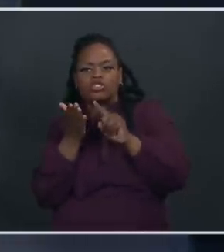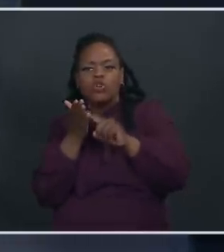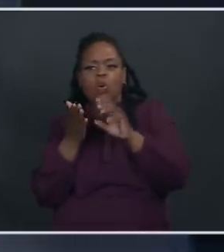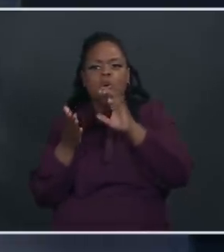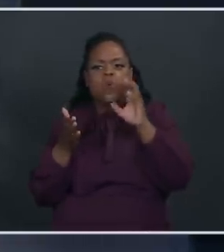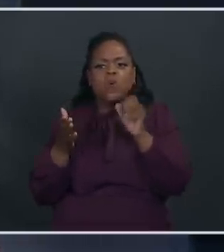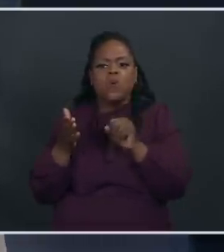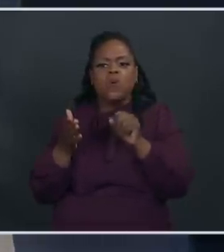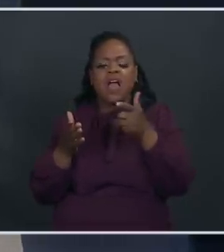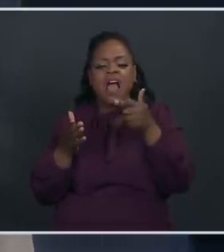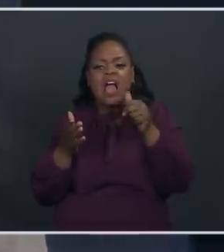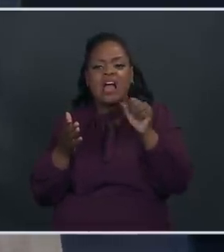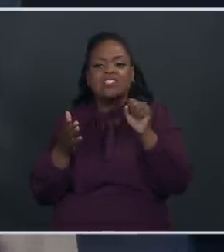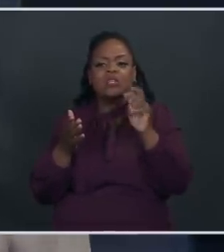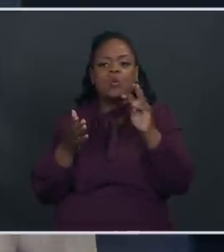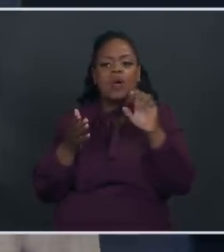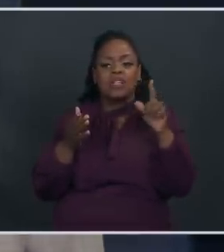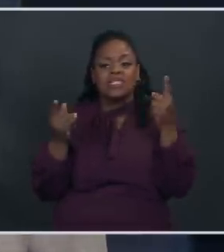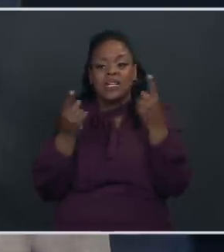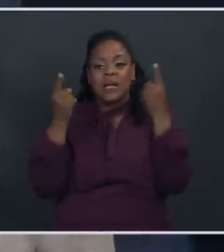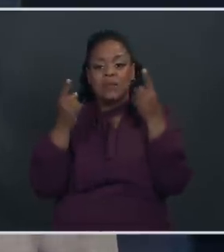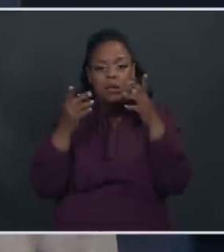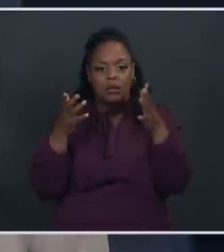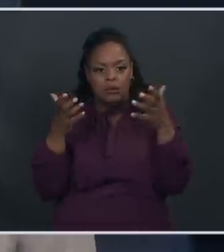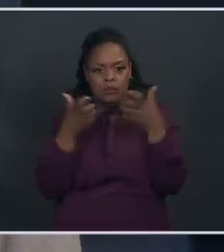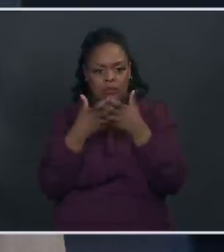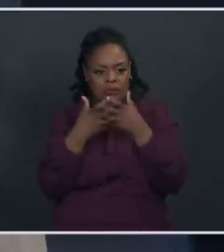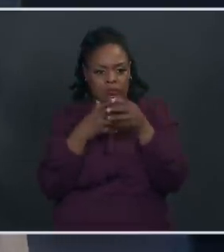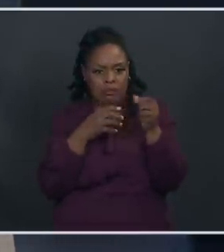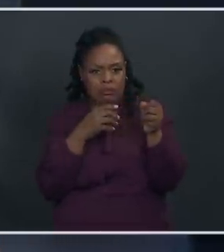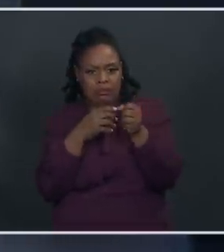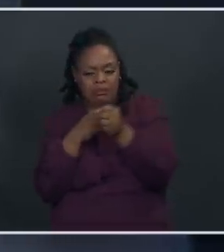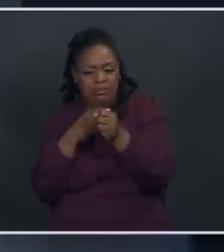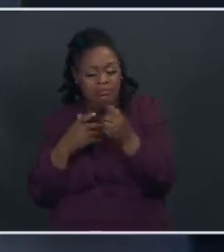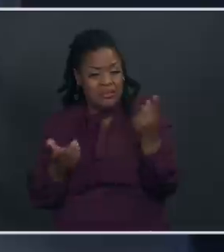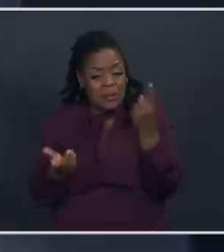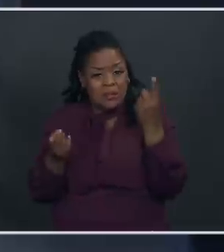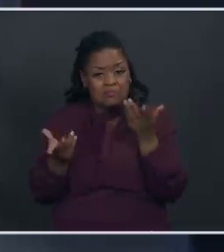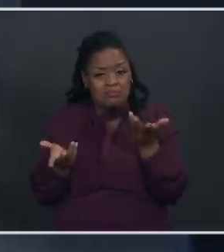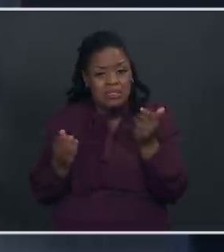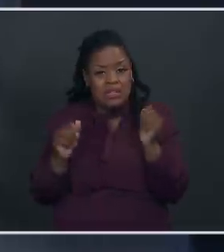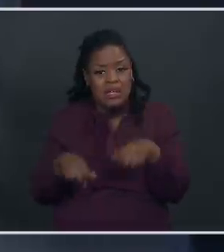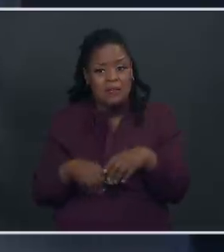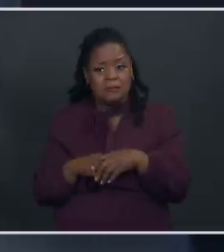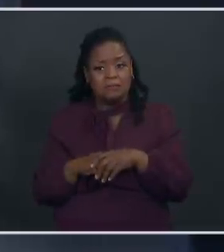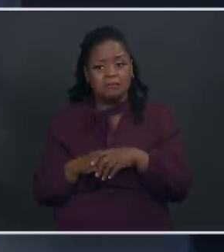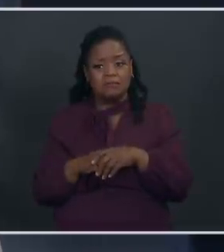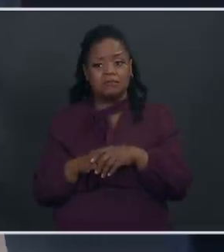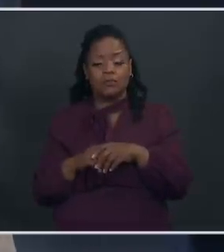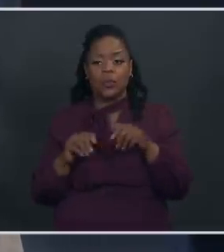or all of the coal that that is -- mines that haven't been properly closed that are doing the same.